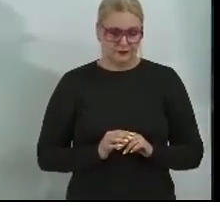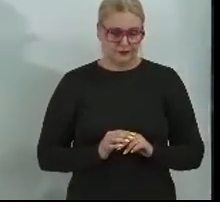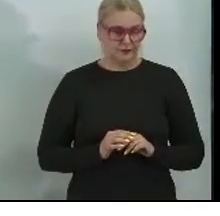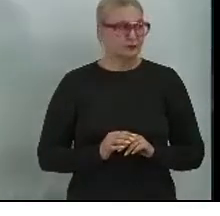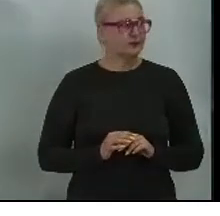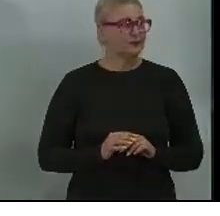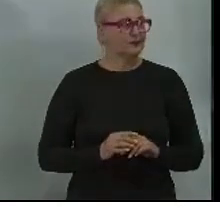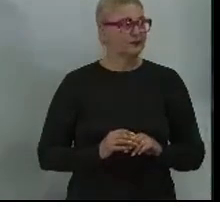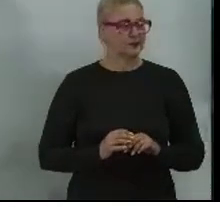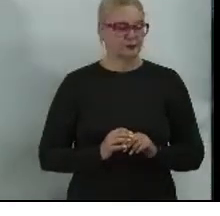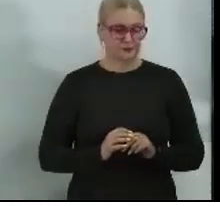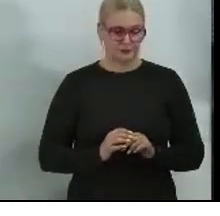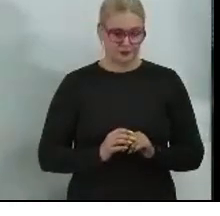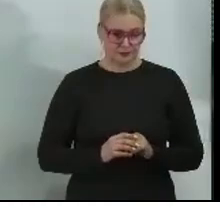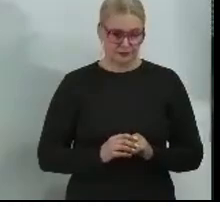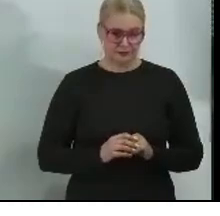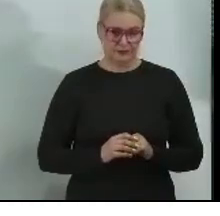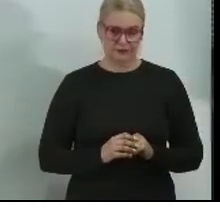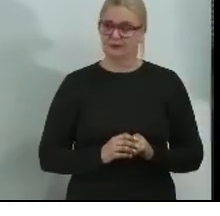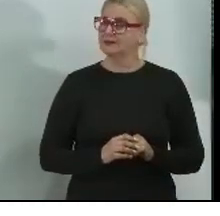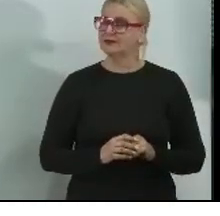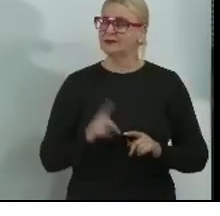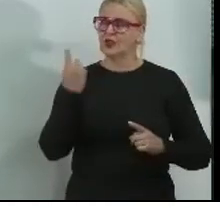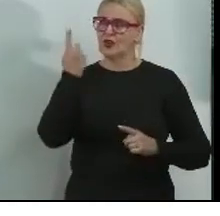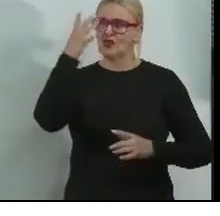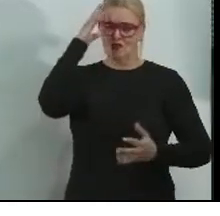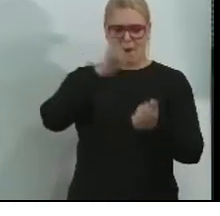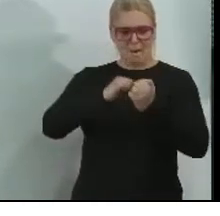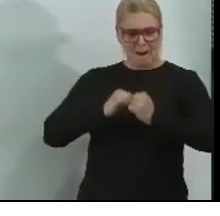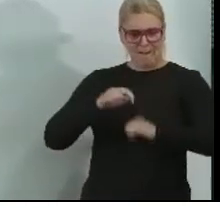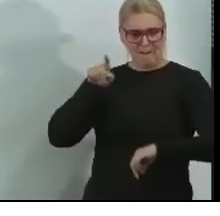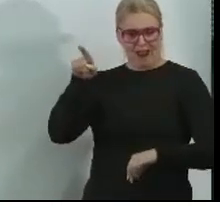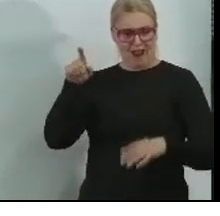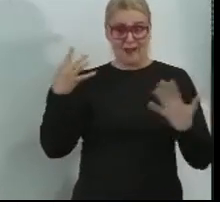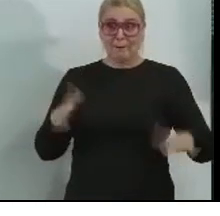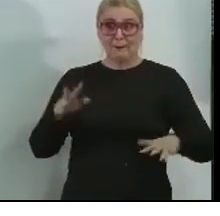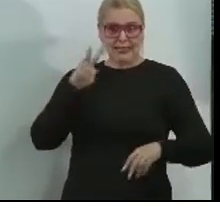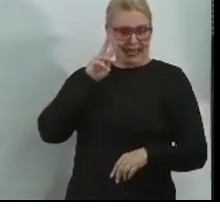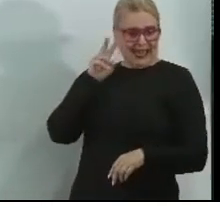I'd say about half the audience. So James and Dom are going to tell